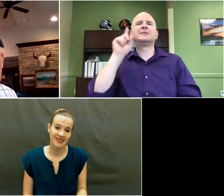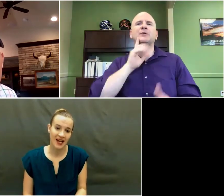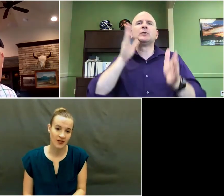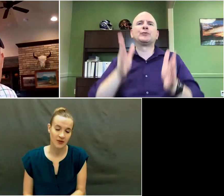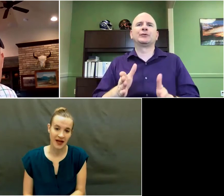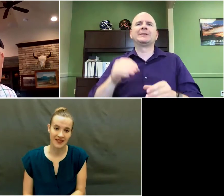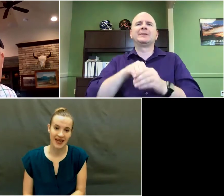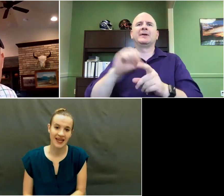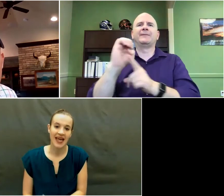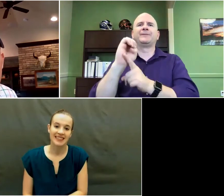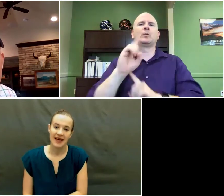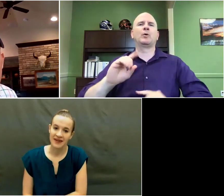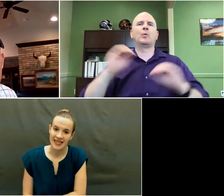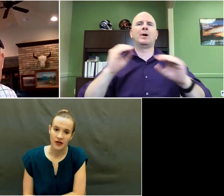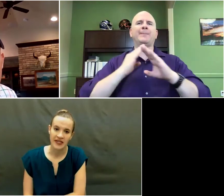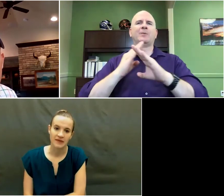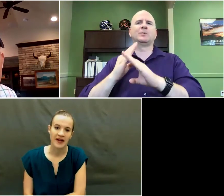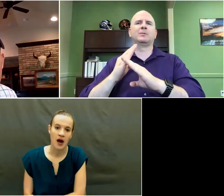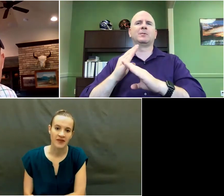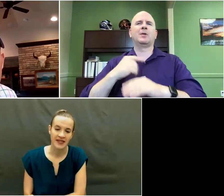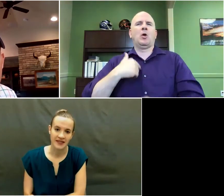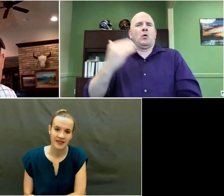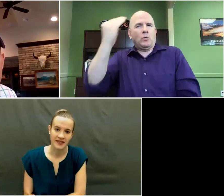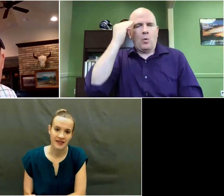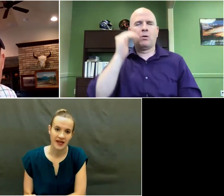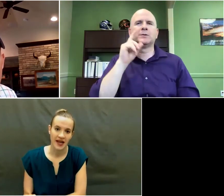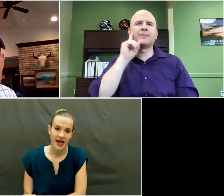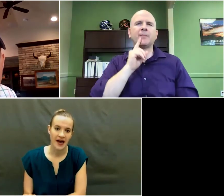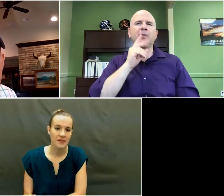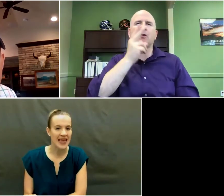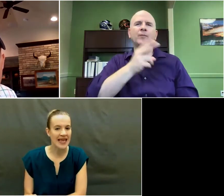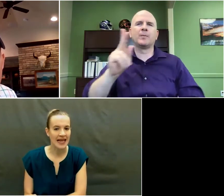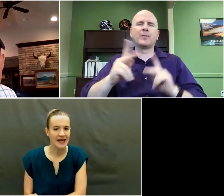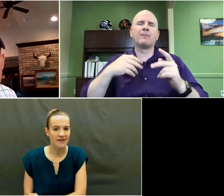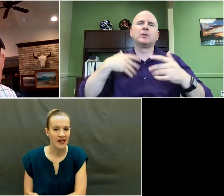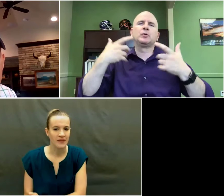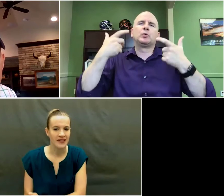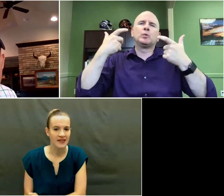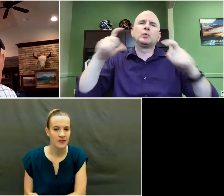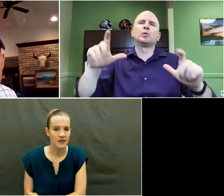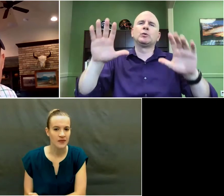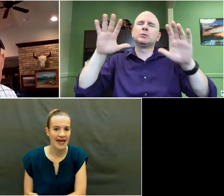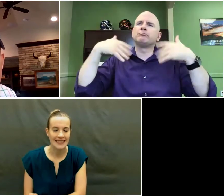and also Gallaudet definitely increased my confidence. Being in an environment where I didn't